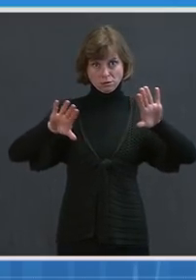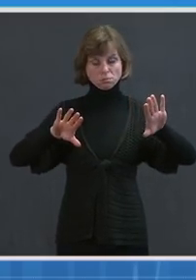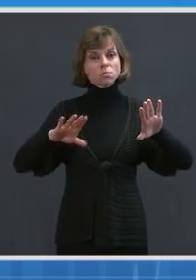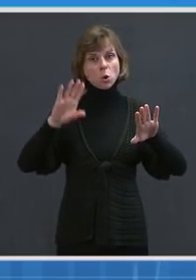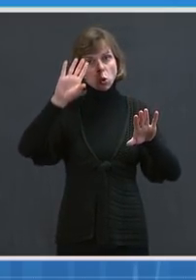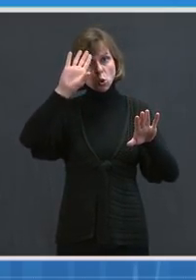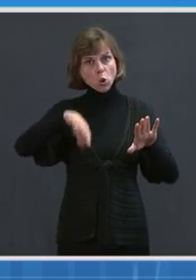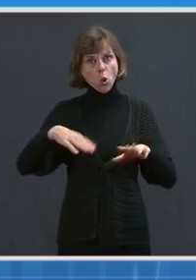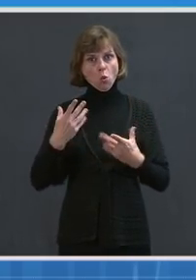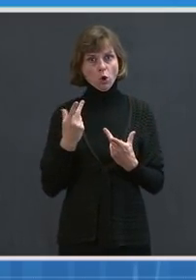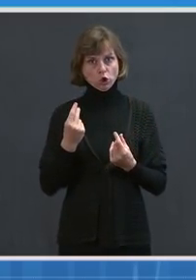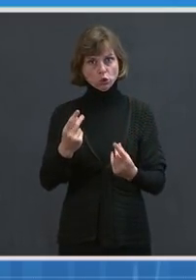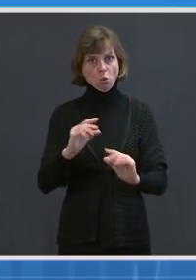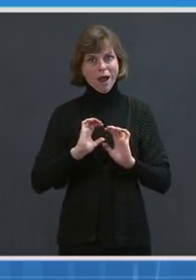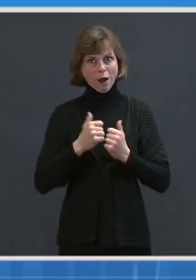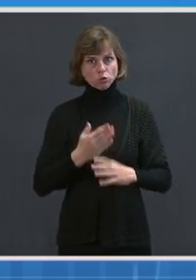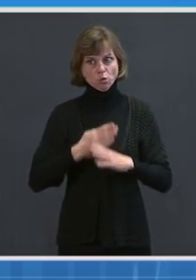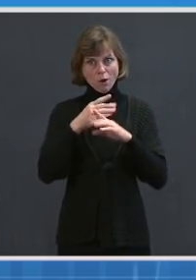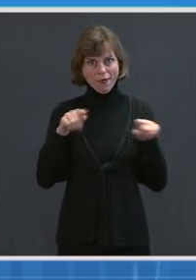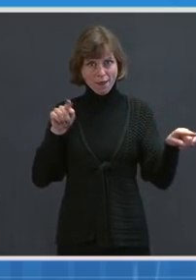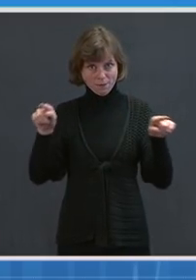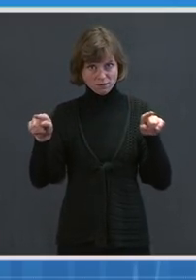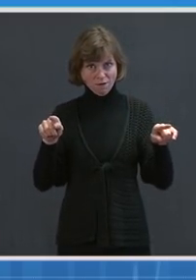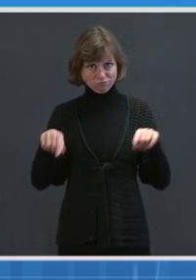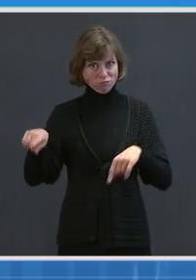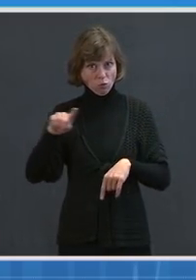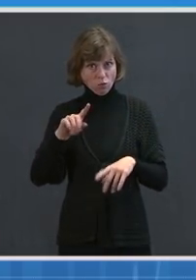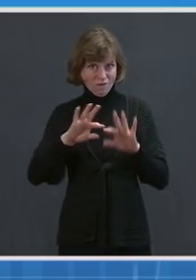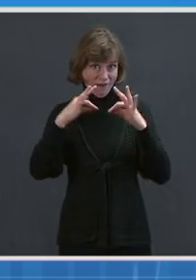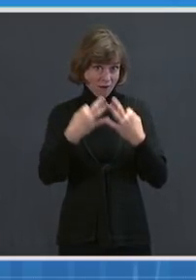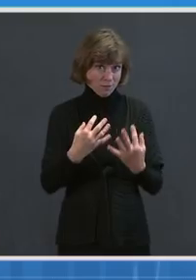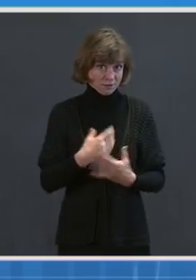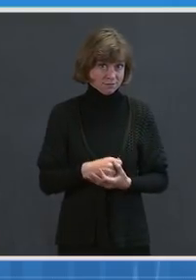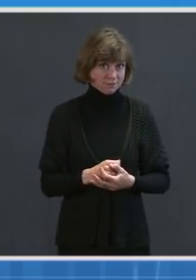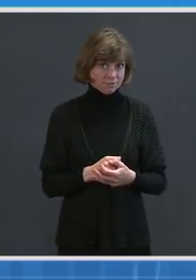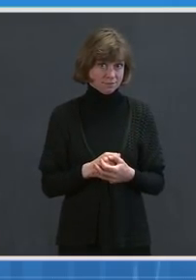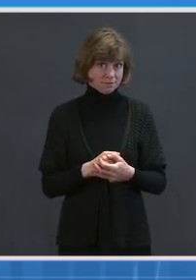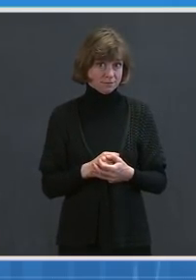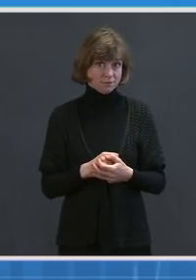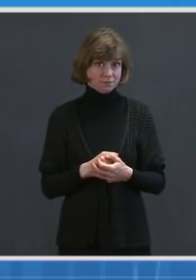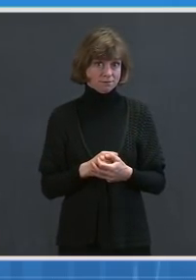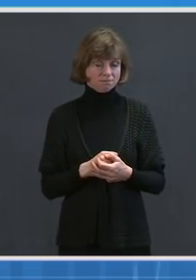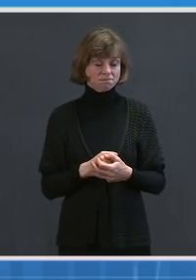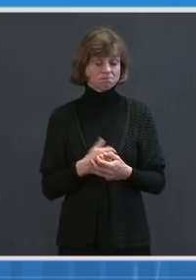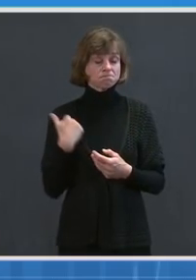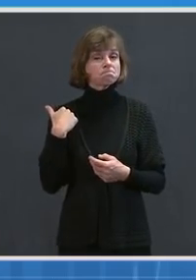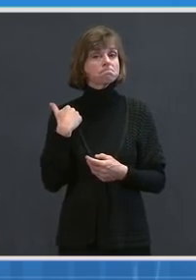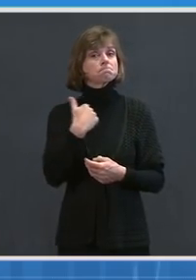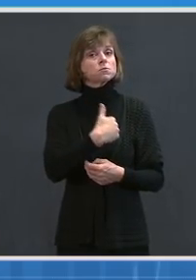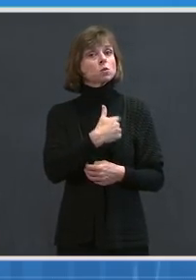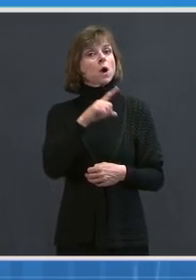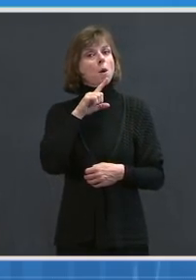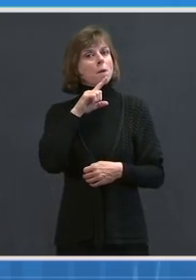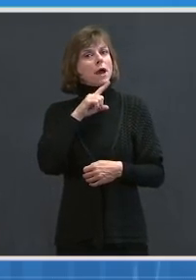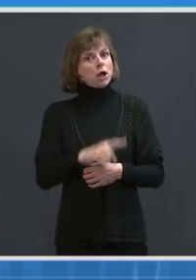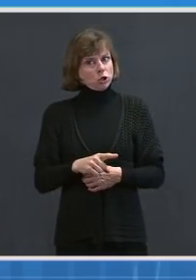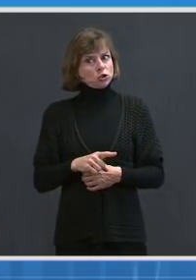to protect themselves and their loved ones. We are making sure and taking the time to get this right,